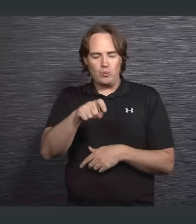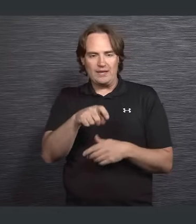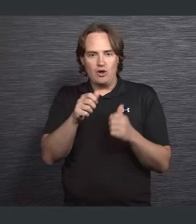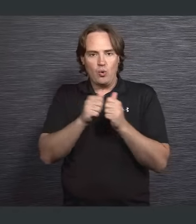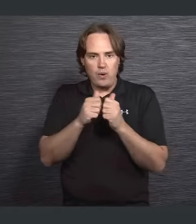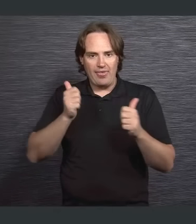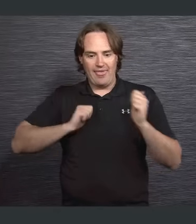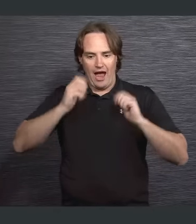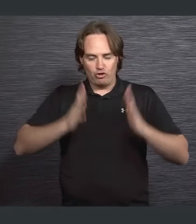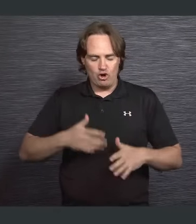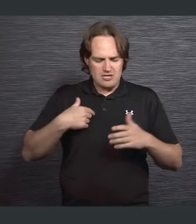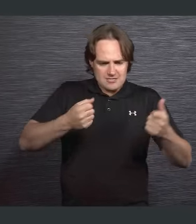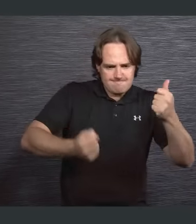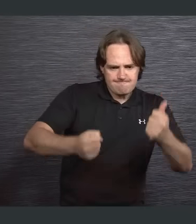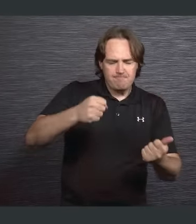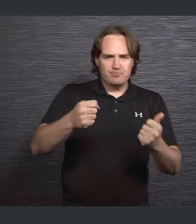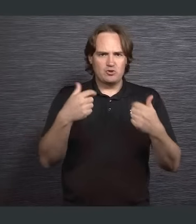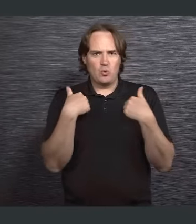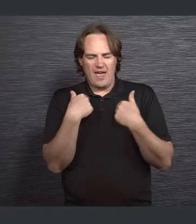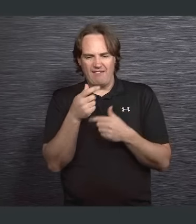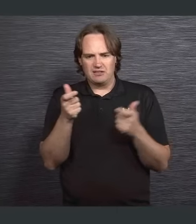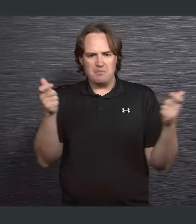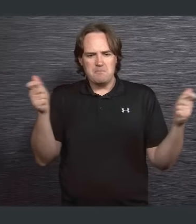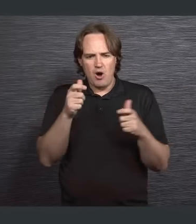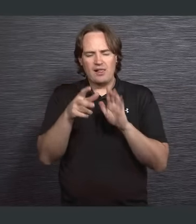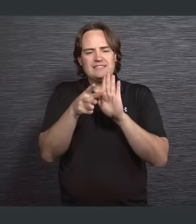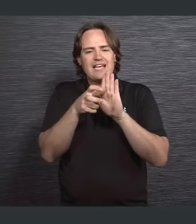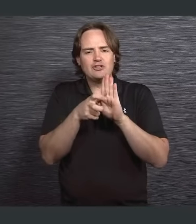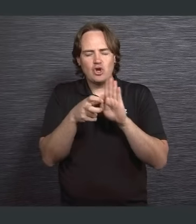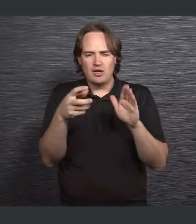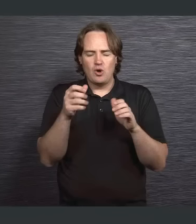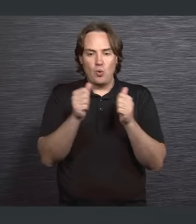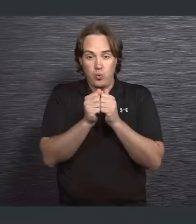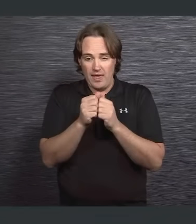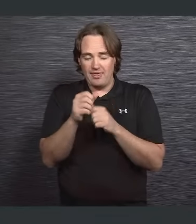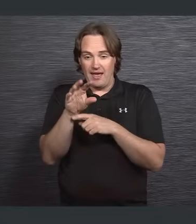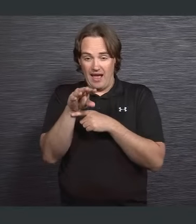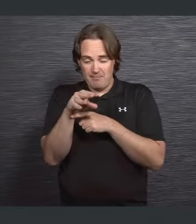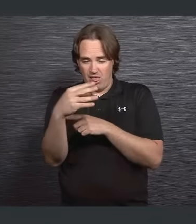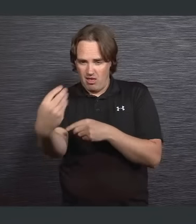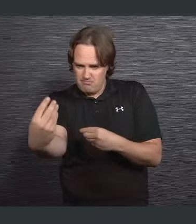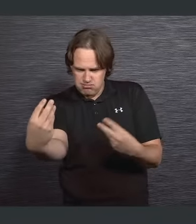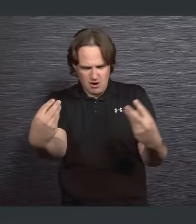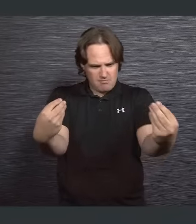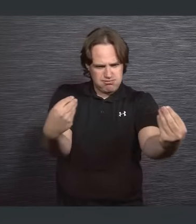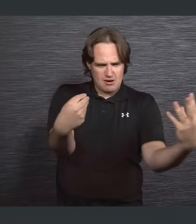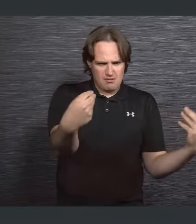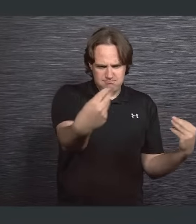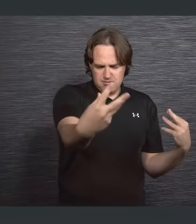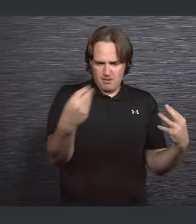So we had these tiny sensor blocks in there with small lenses right by the actor, and then all of the cables running back to the body